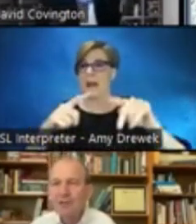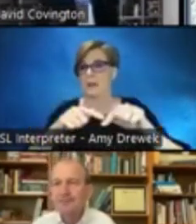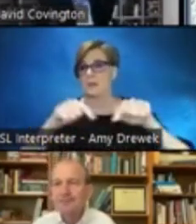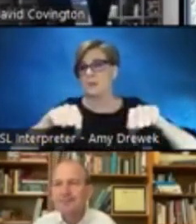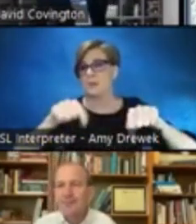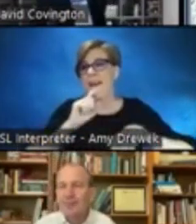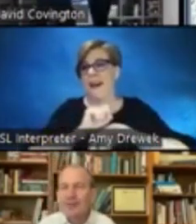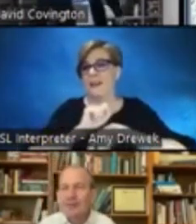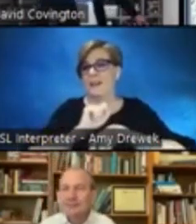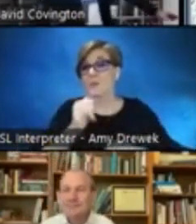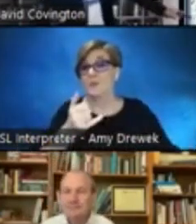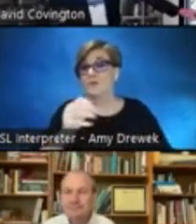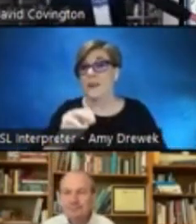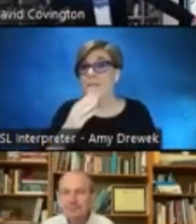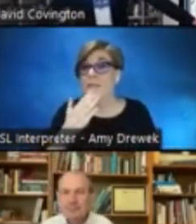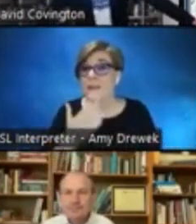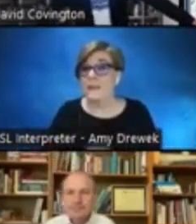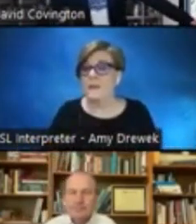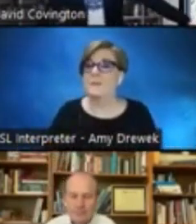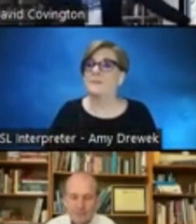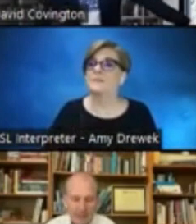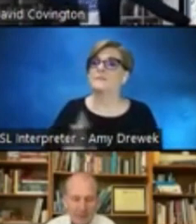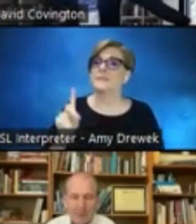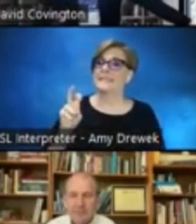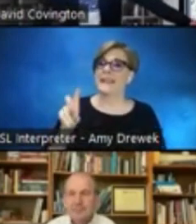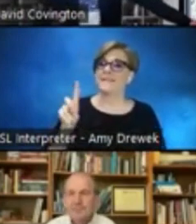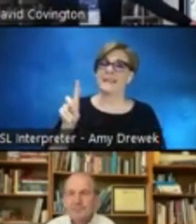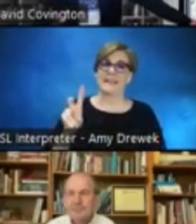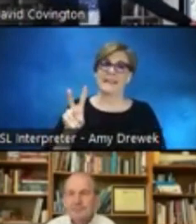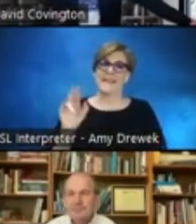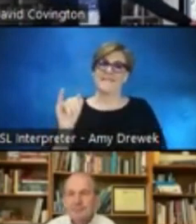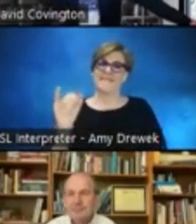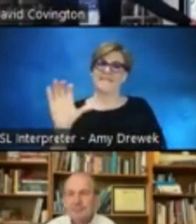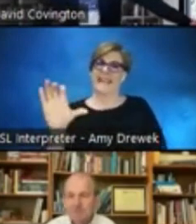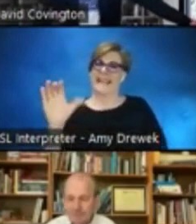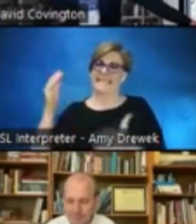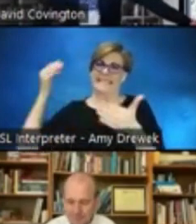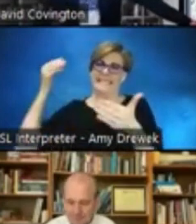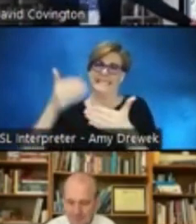RIGHT. VIC, WE ARE AT THE END.